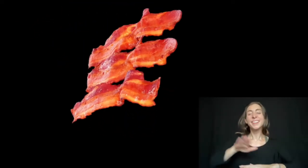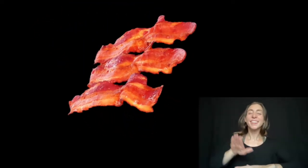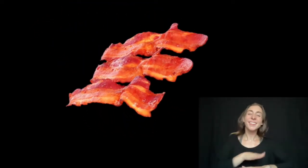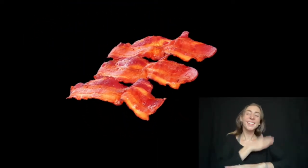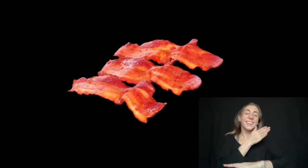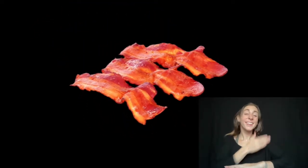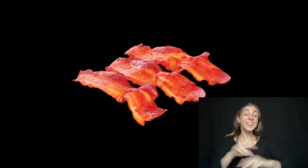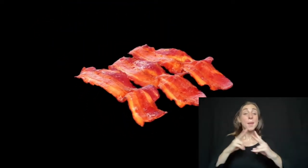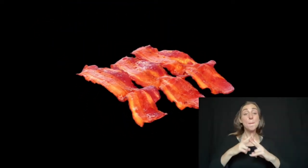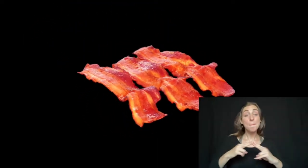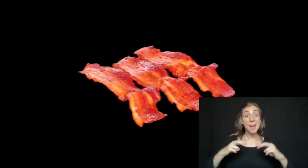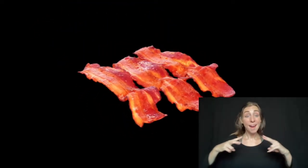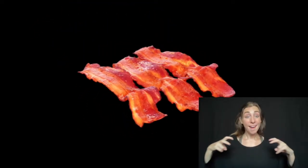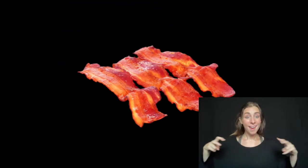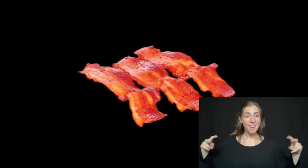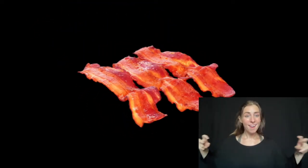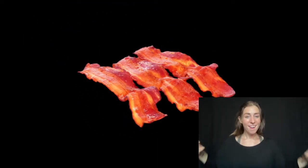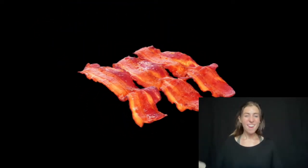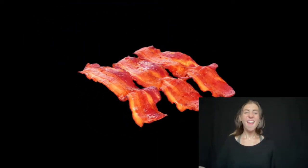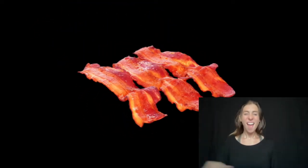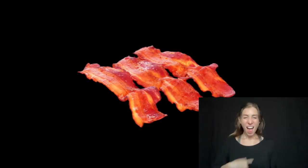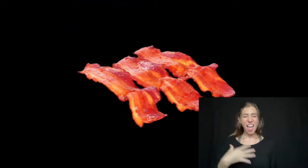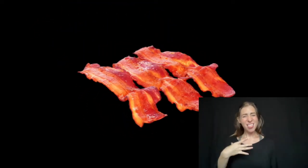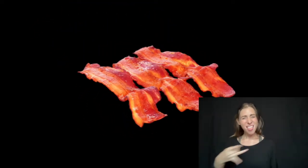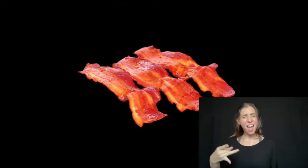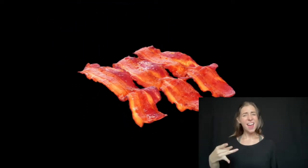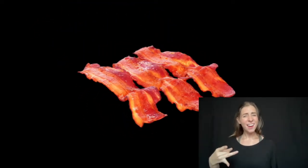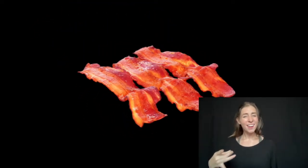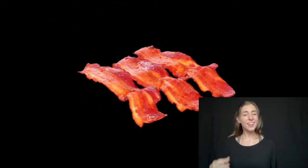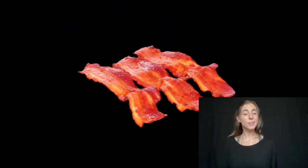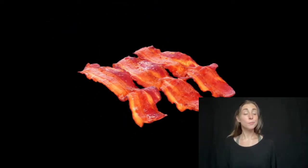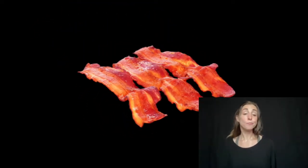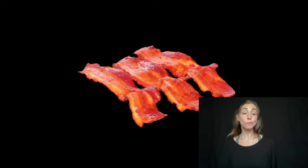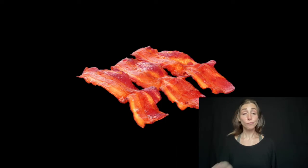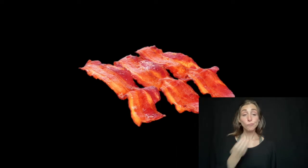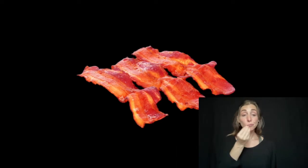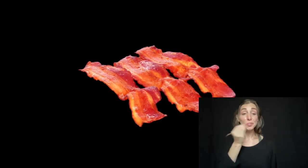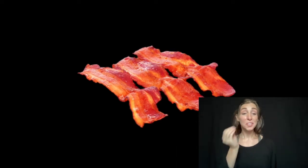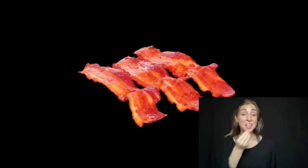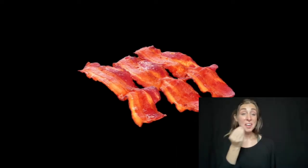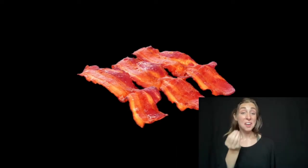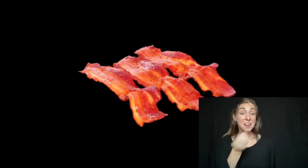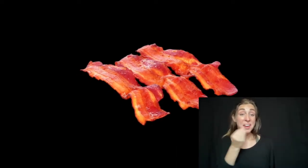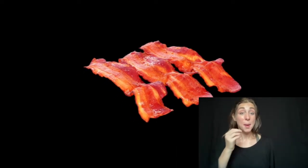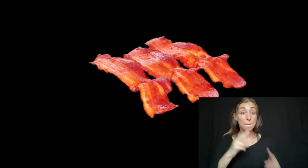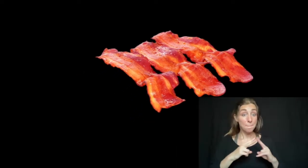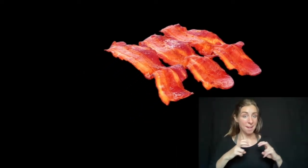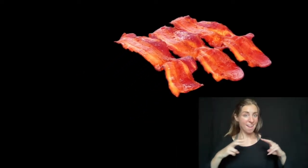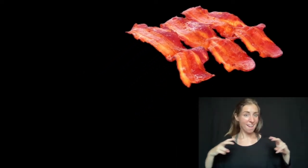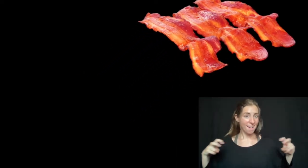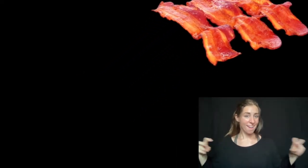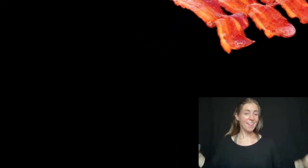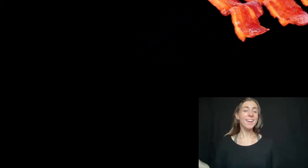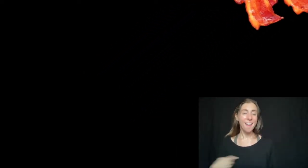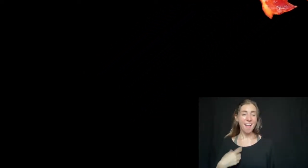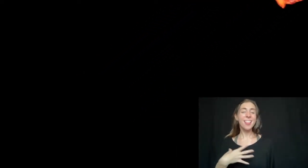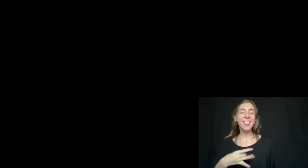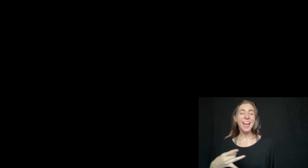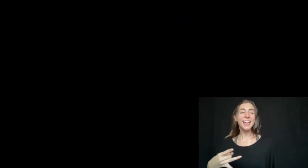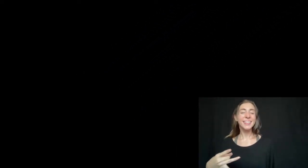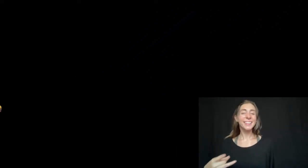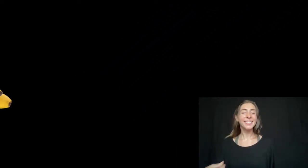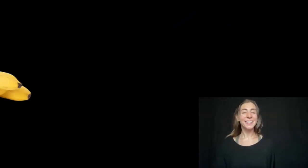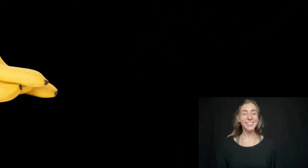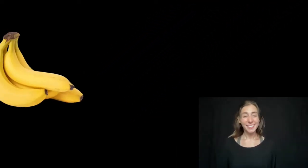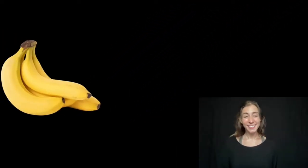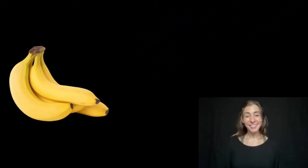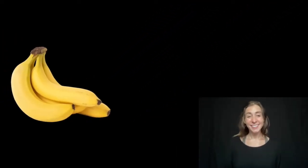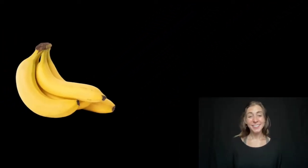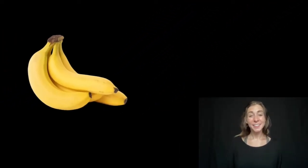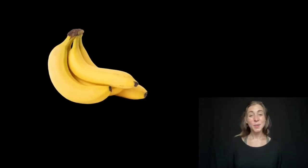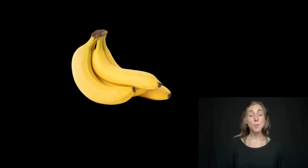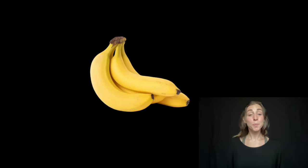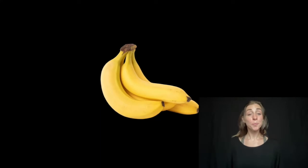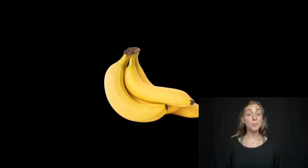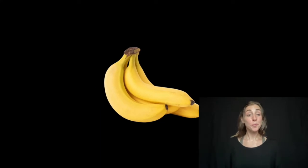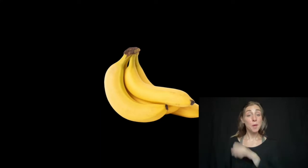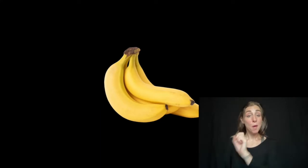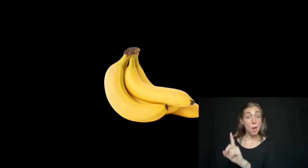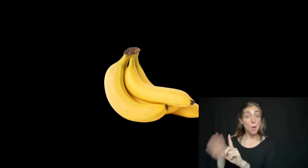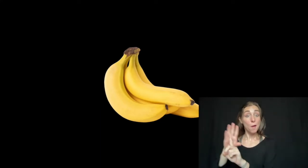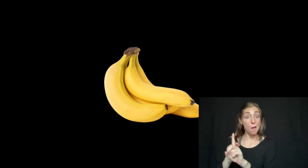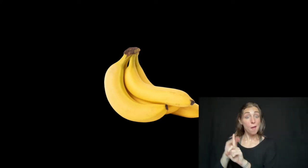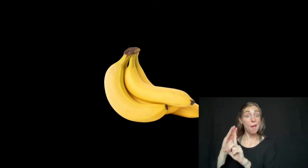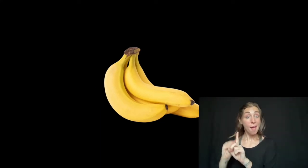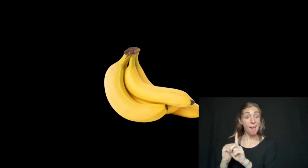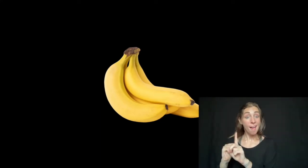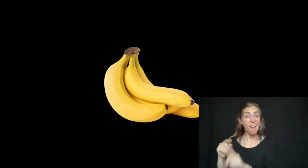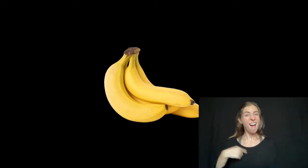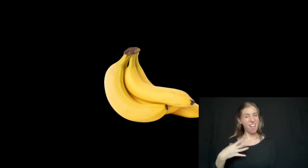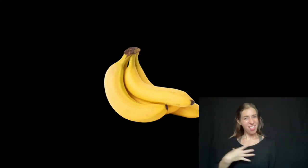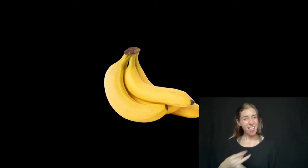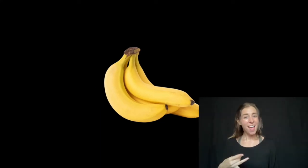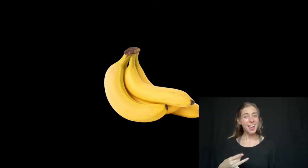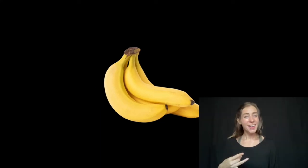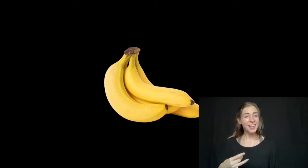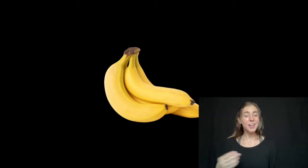I like to eat bacon I like to eat bacon